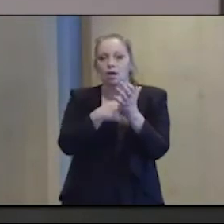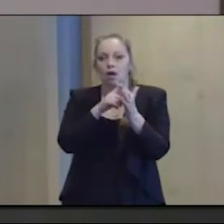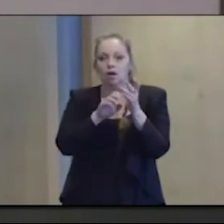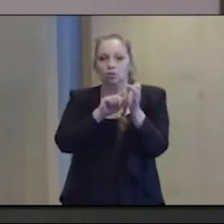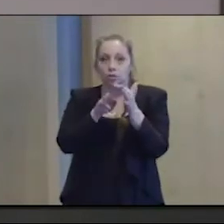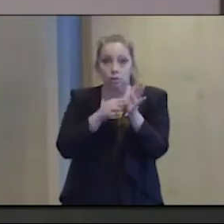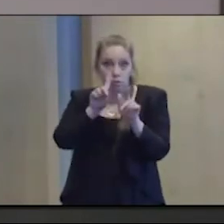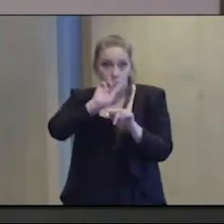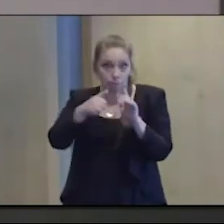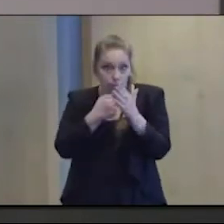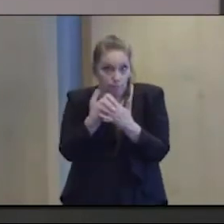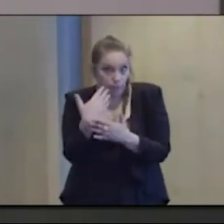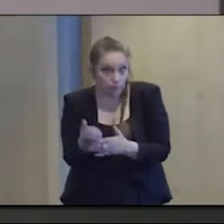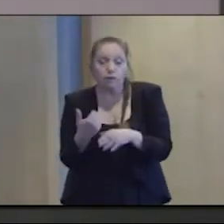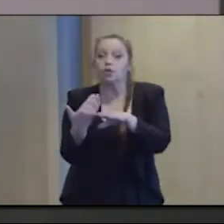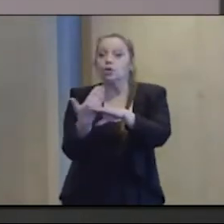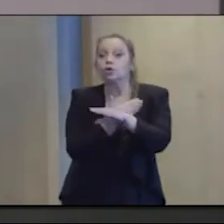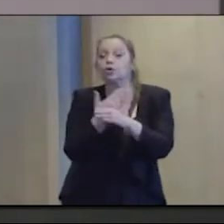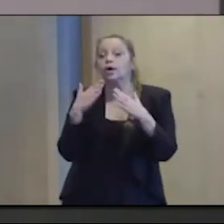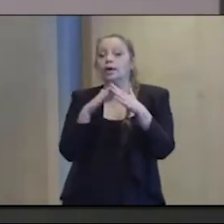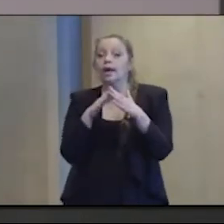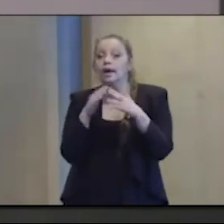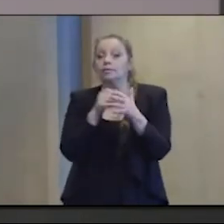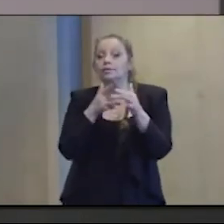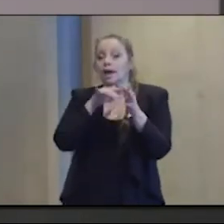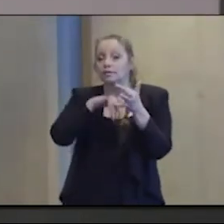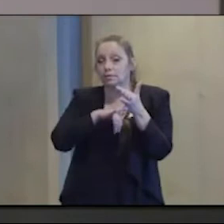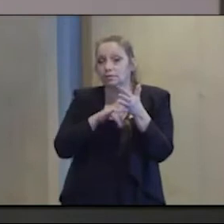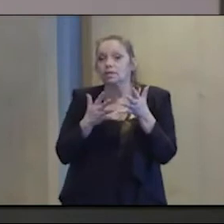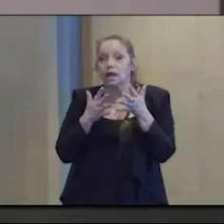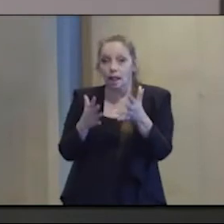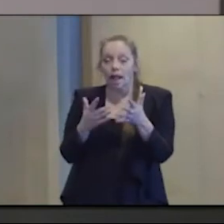So greenhouse gases allow the sun's incoming radiation to enter the atmosphere